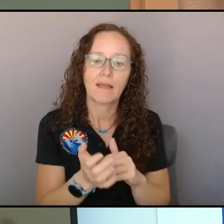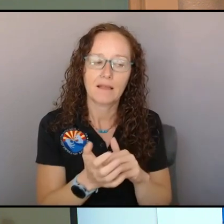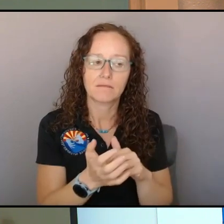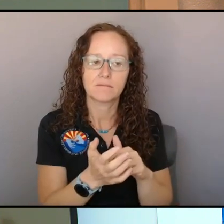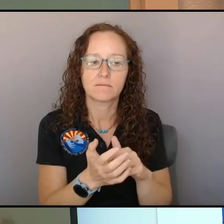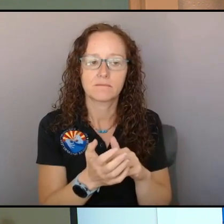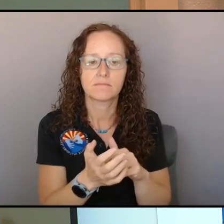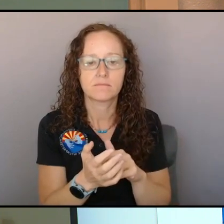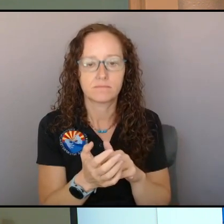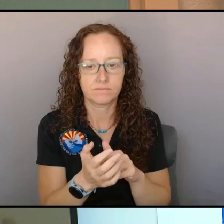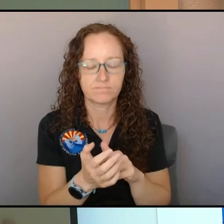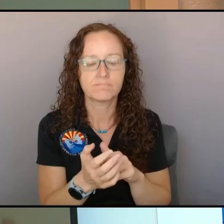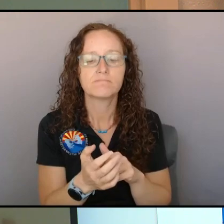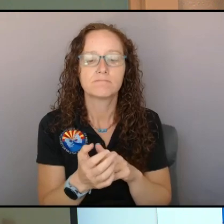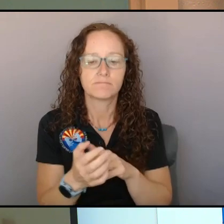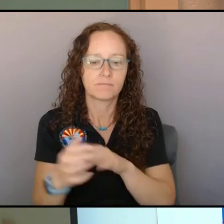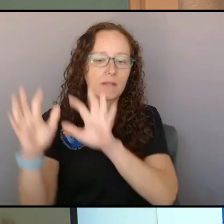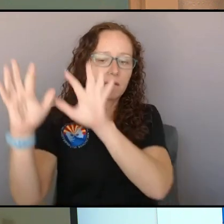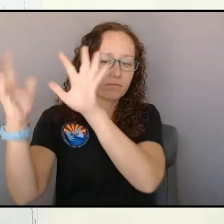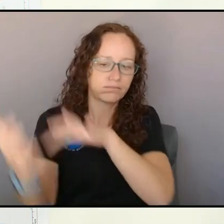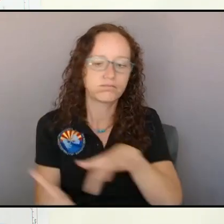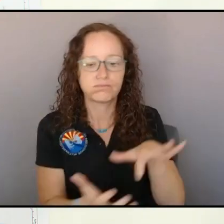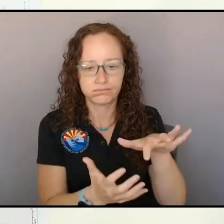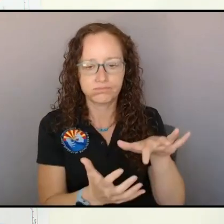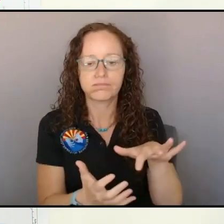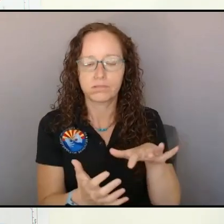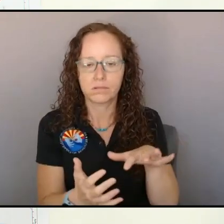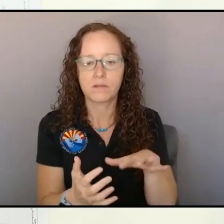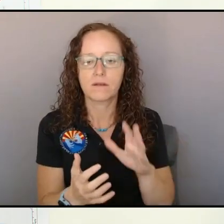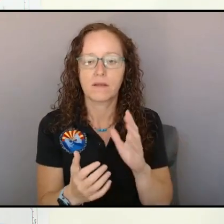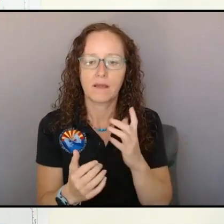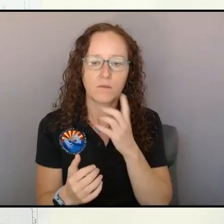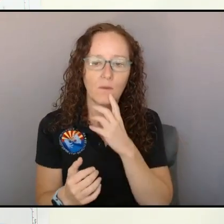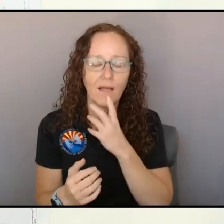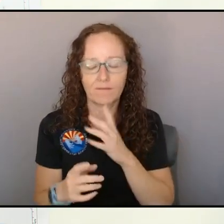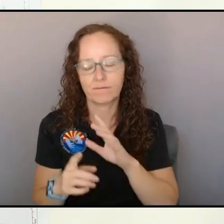southwest winds. So that's all I have for you guys today. Be